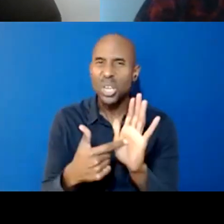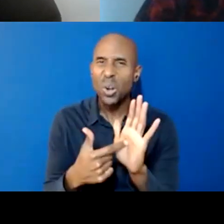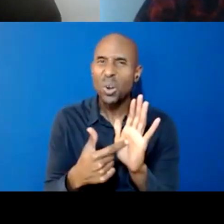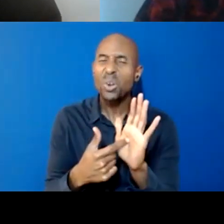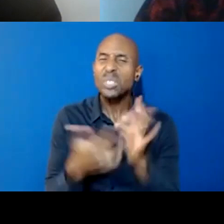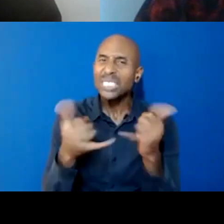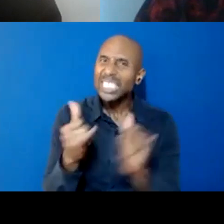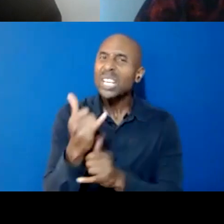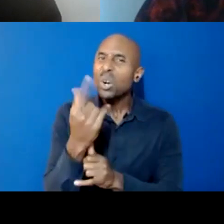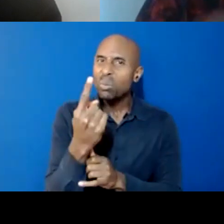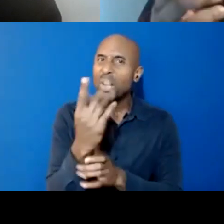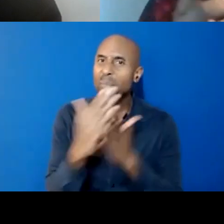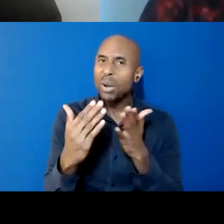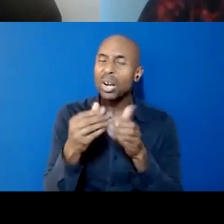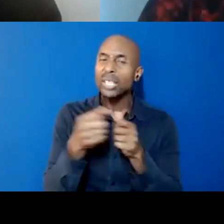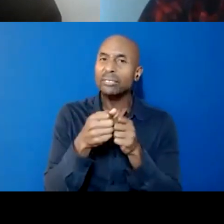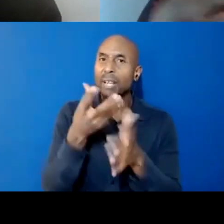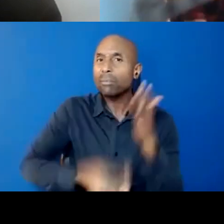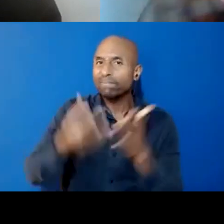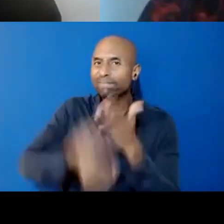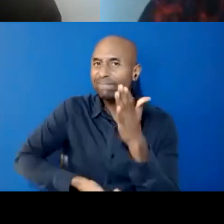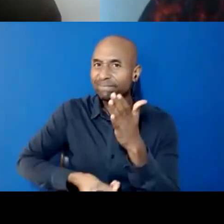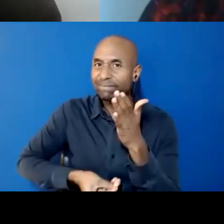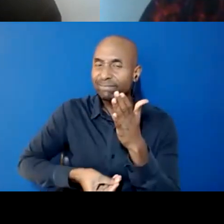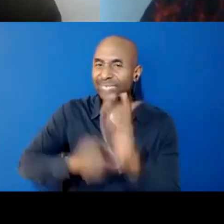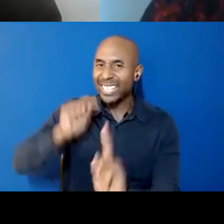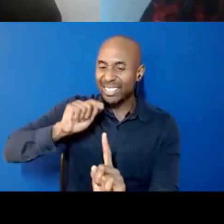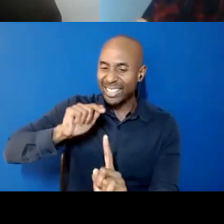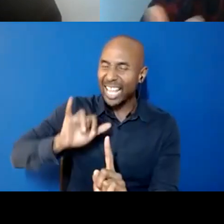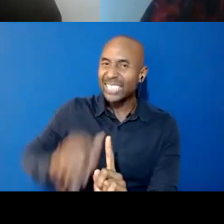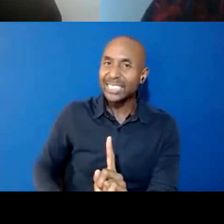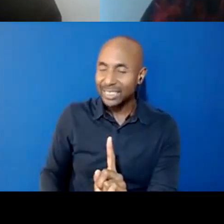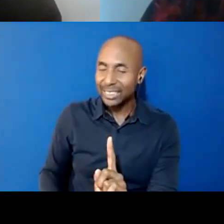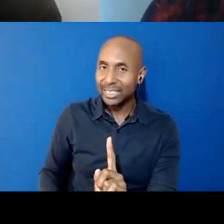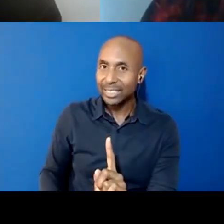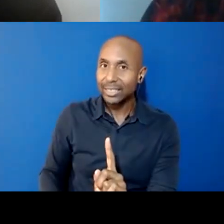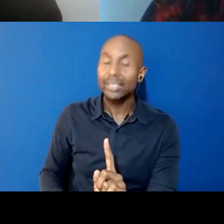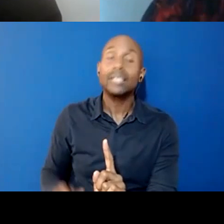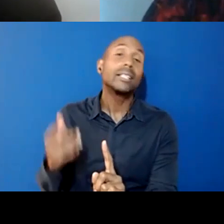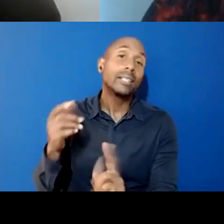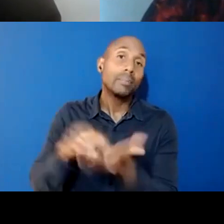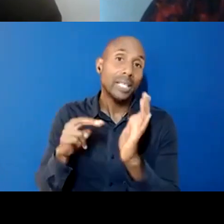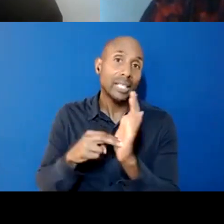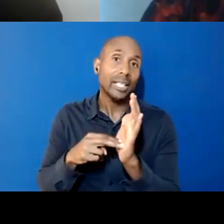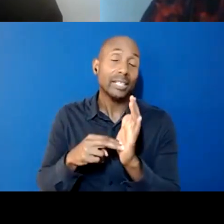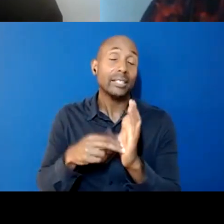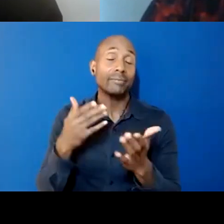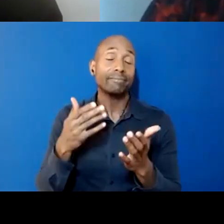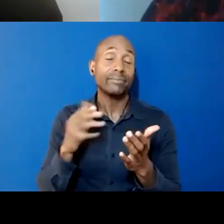If we can find that piece of the advancement of computer programming to maybe enhance cultural